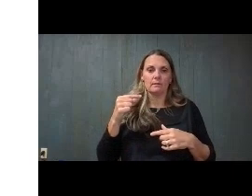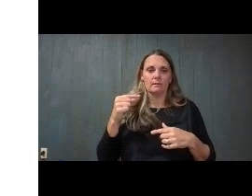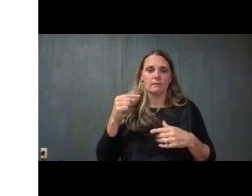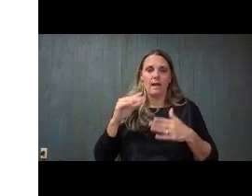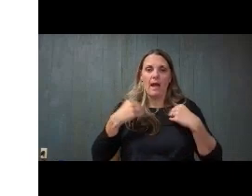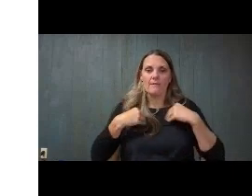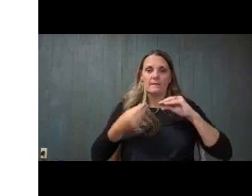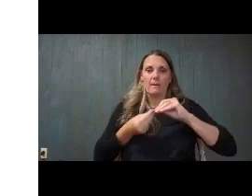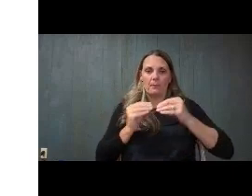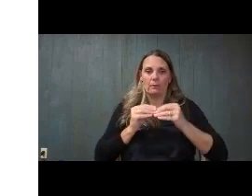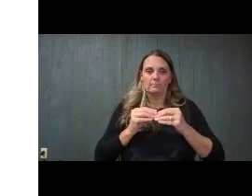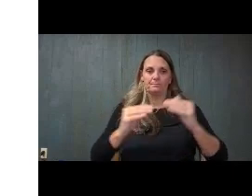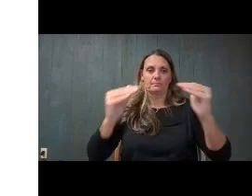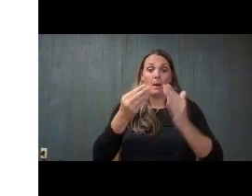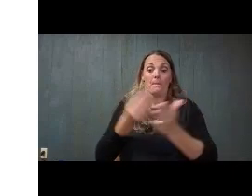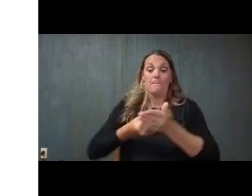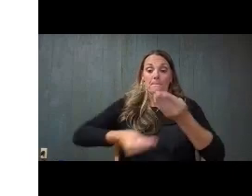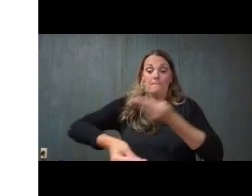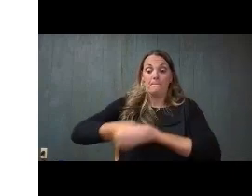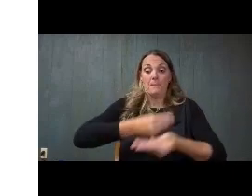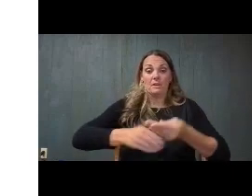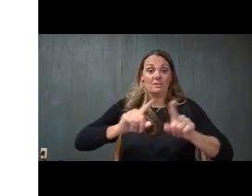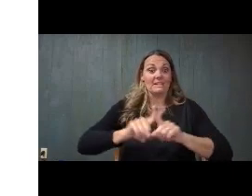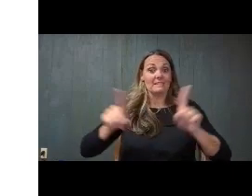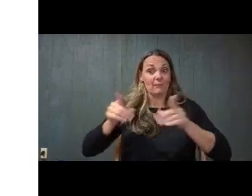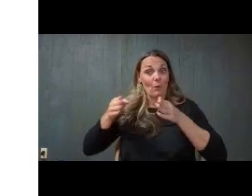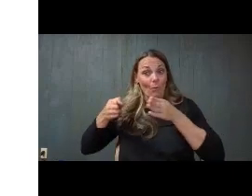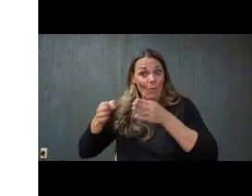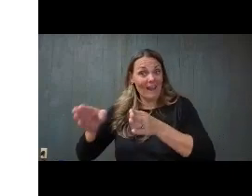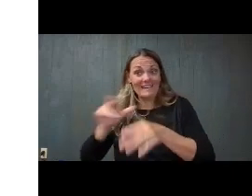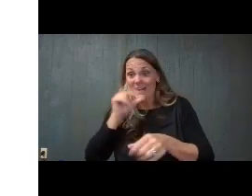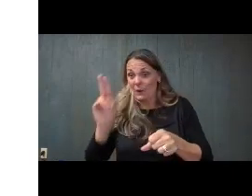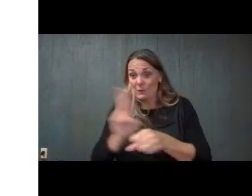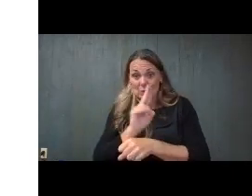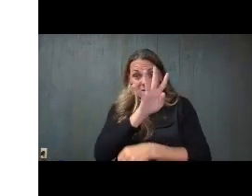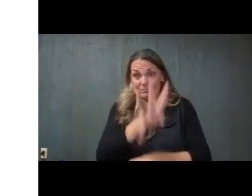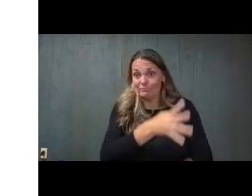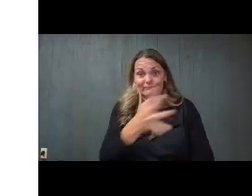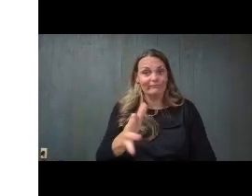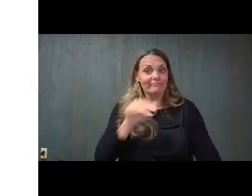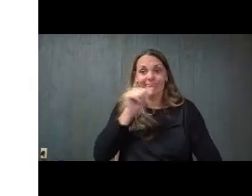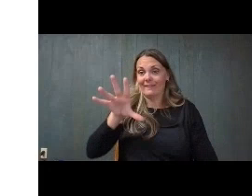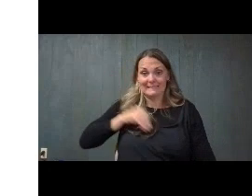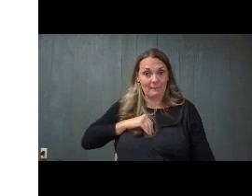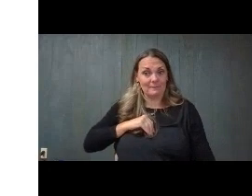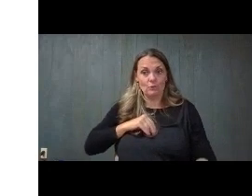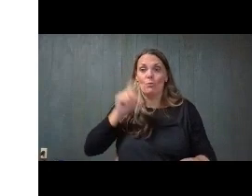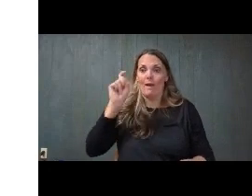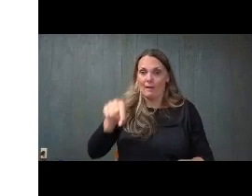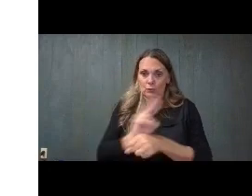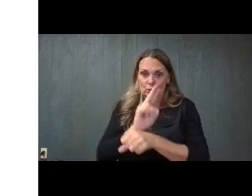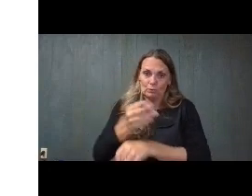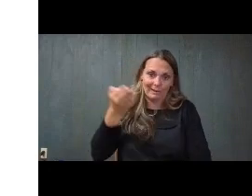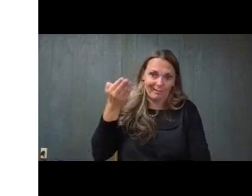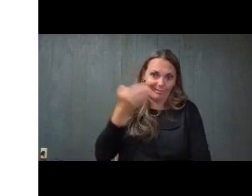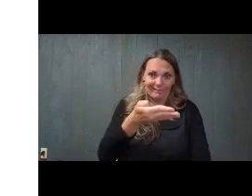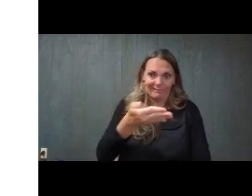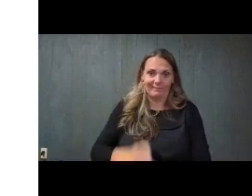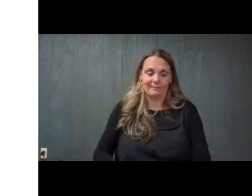budget submitted in a different format and not using the spreadsheet will not be accepted. Let's look at the different sections